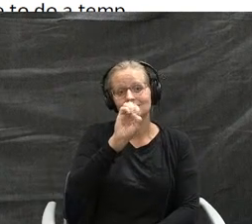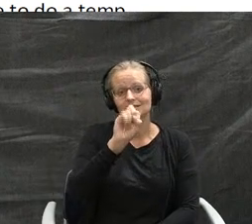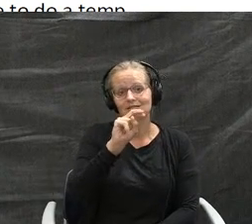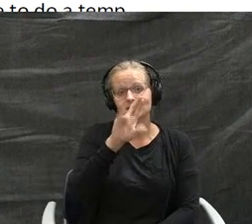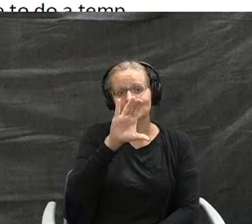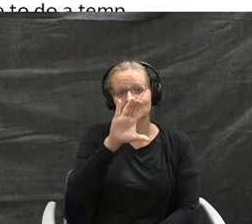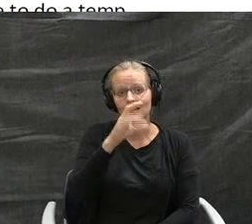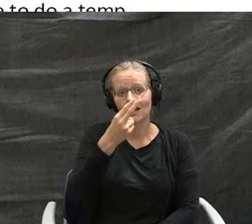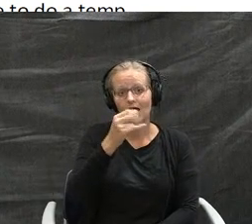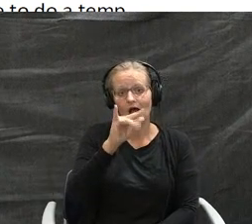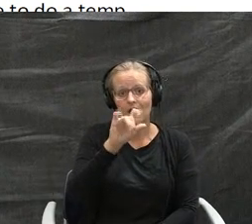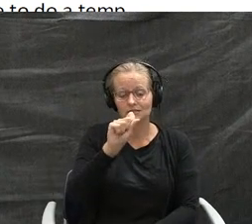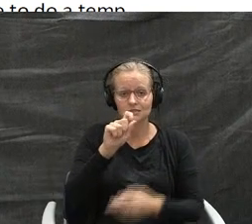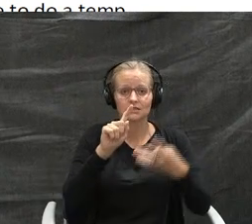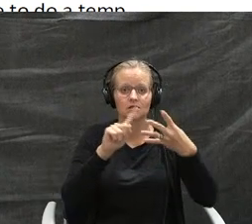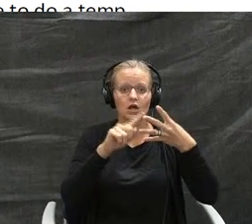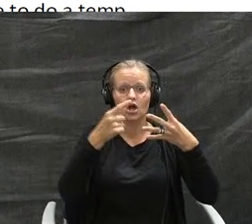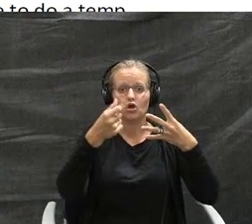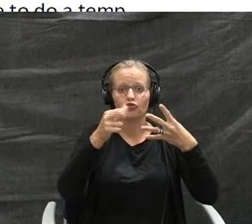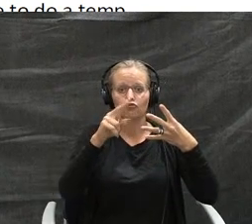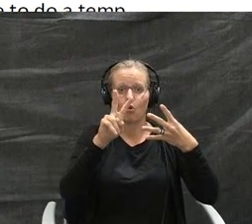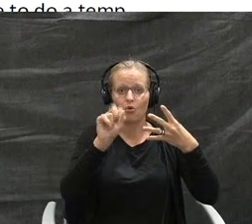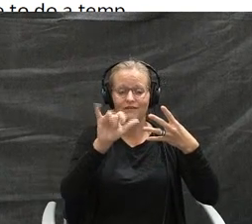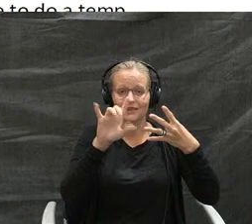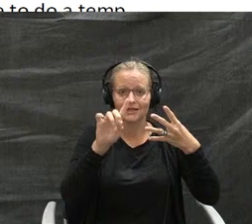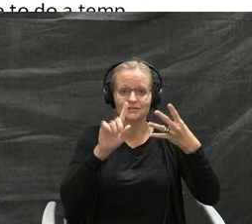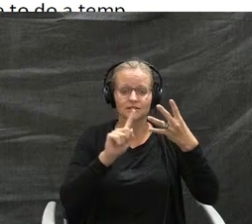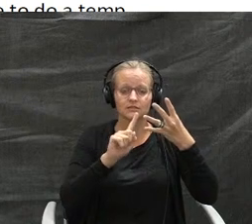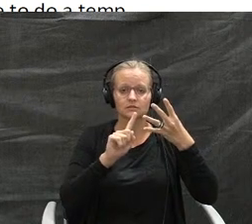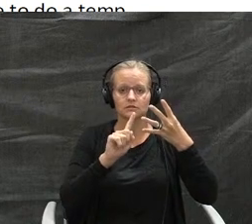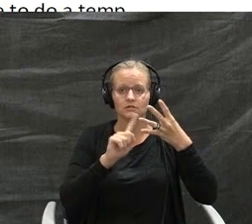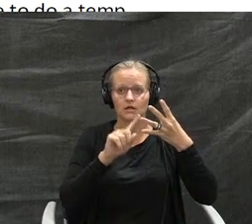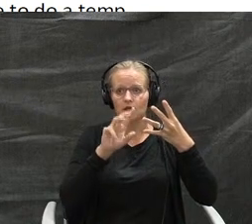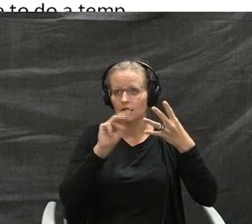second tier. So just the K through three. So there's plenty